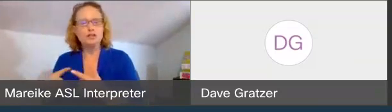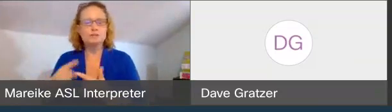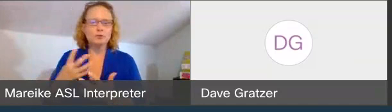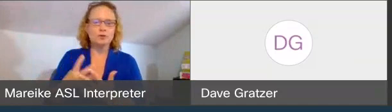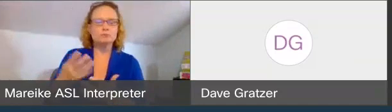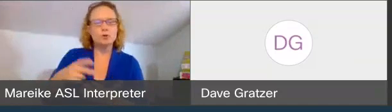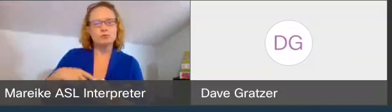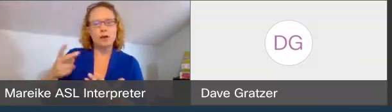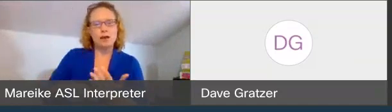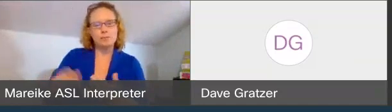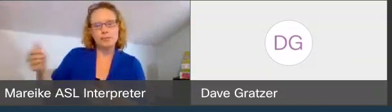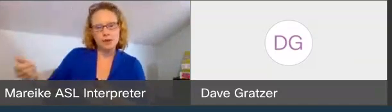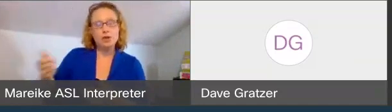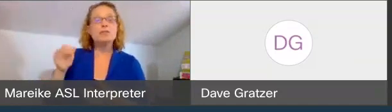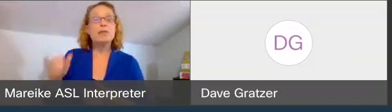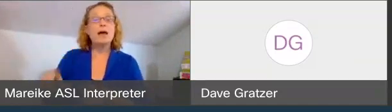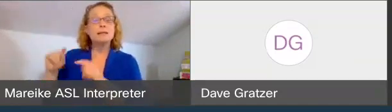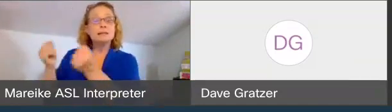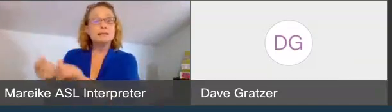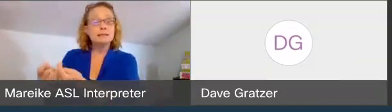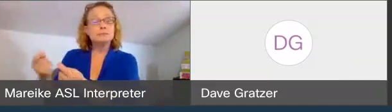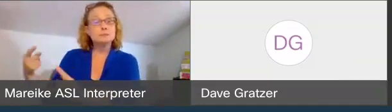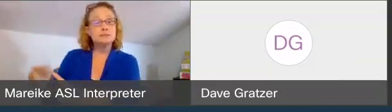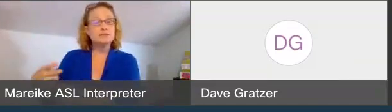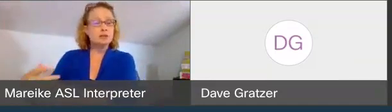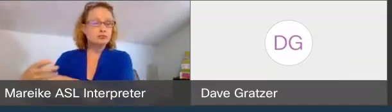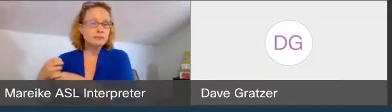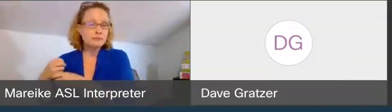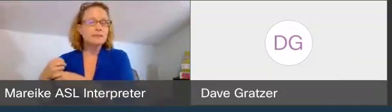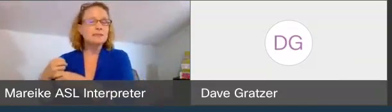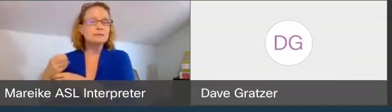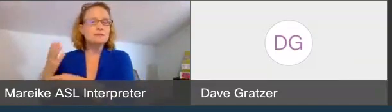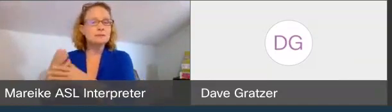And that team specifically receives a little bit of blended grant funding.